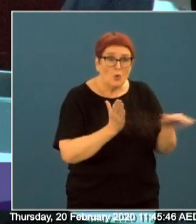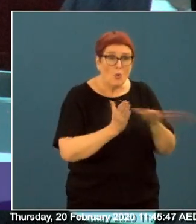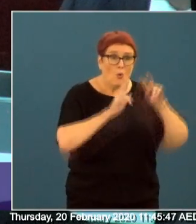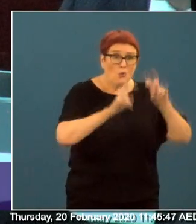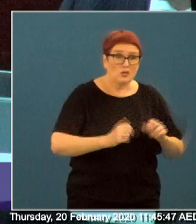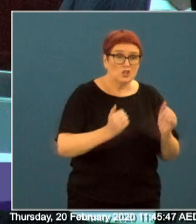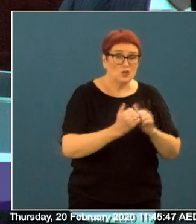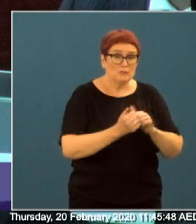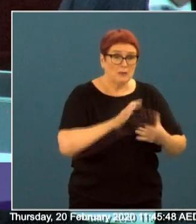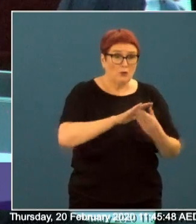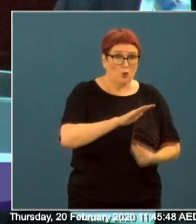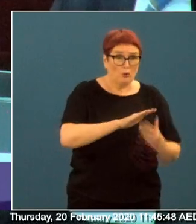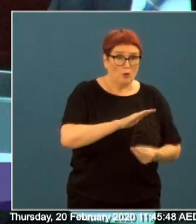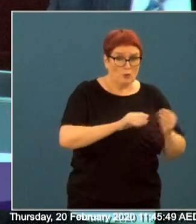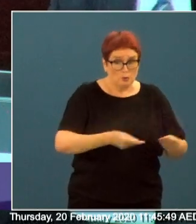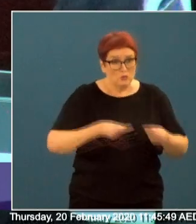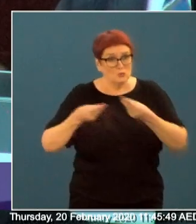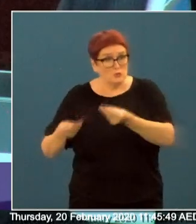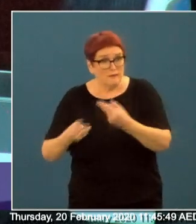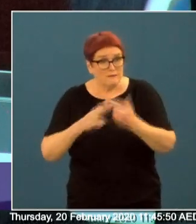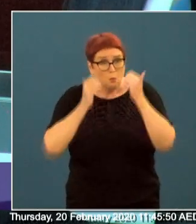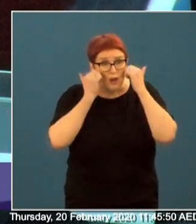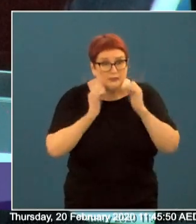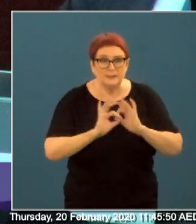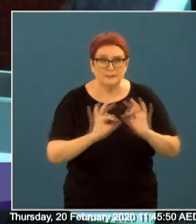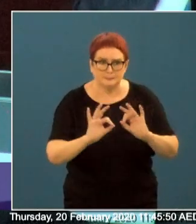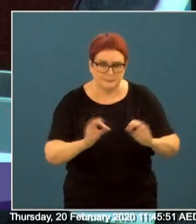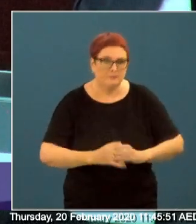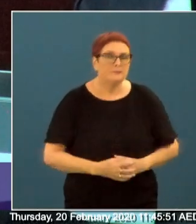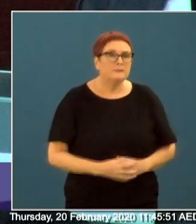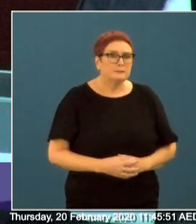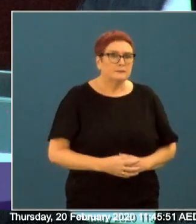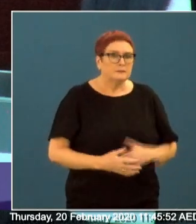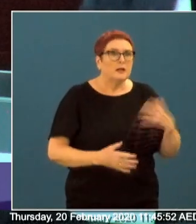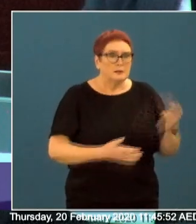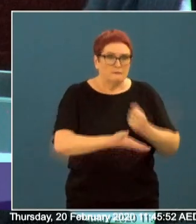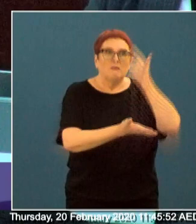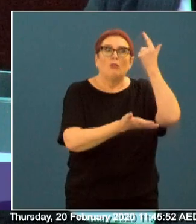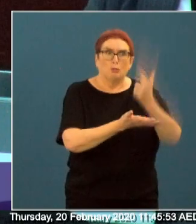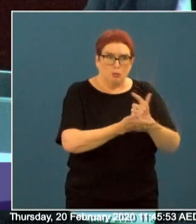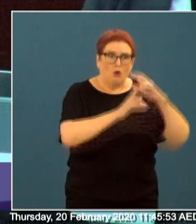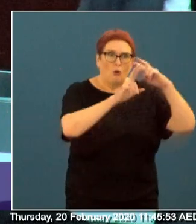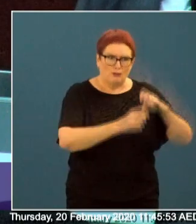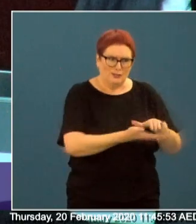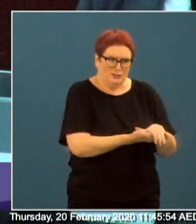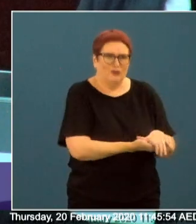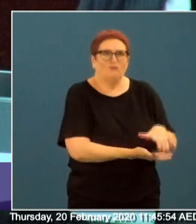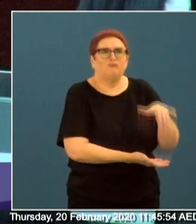for the purpose of the evidence of this hearing. But there is a large number of the research papers that have been